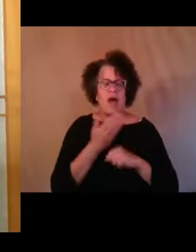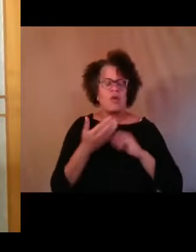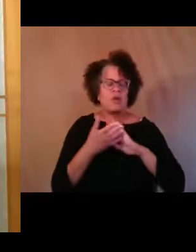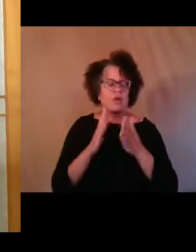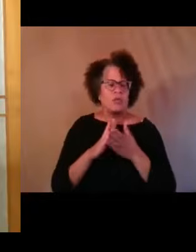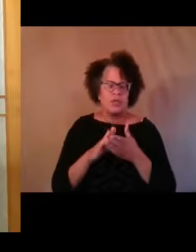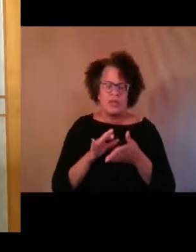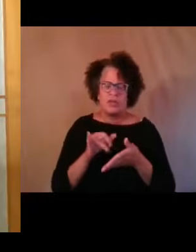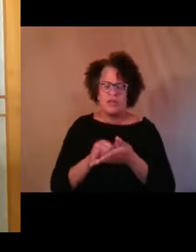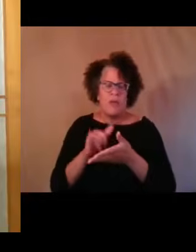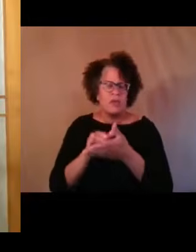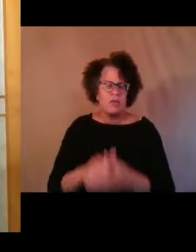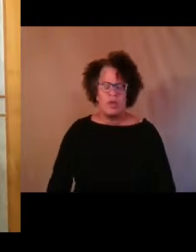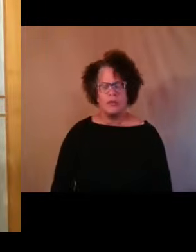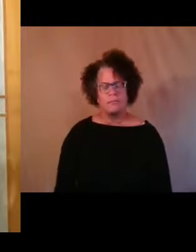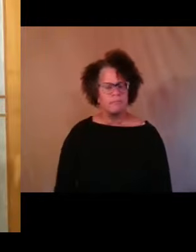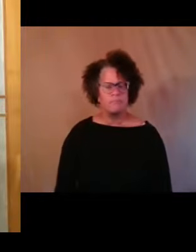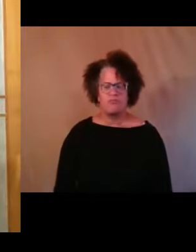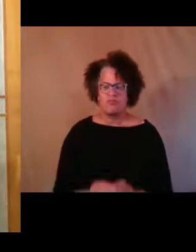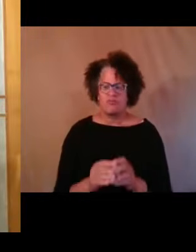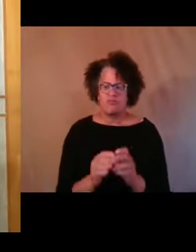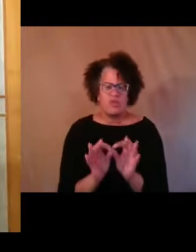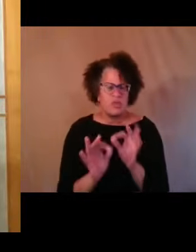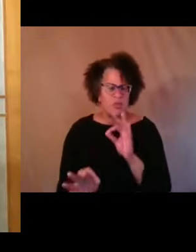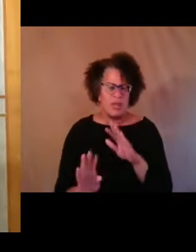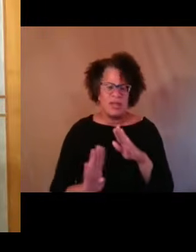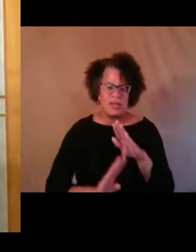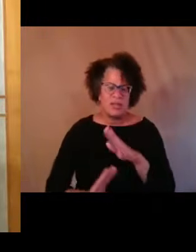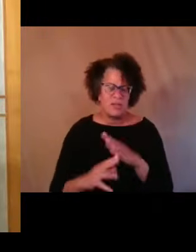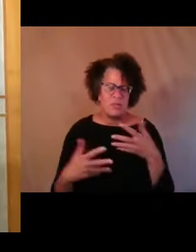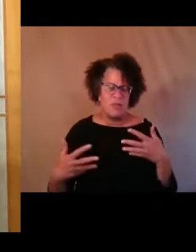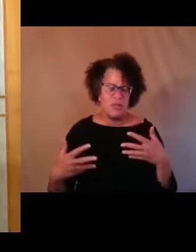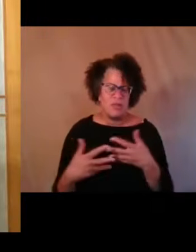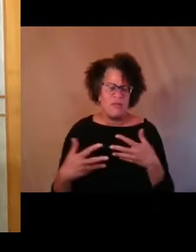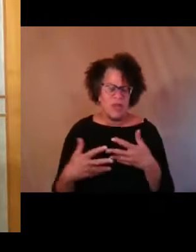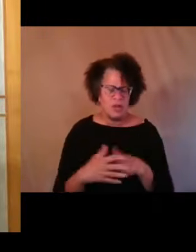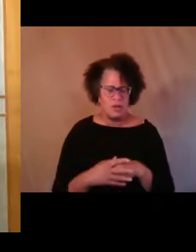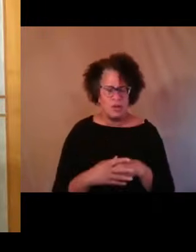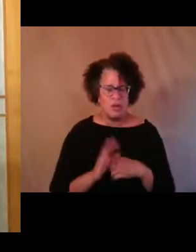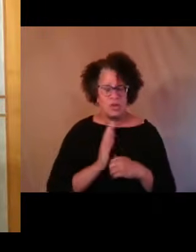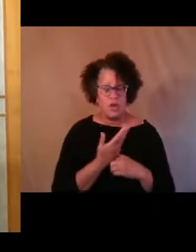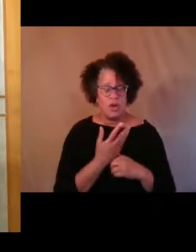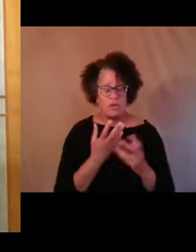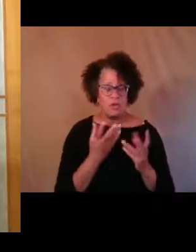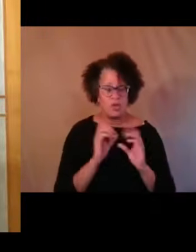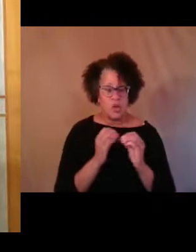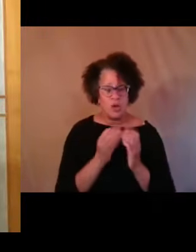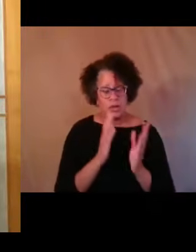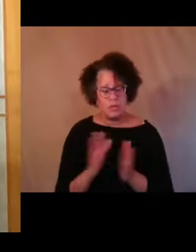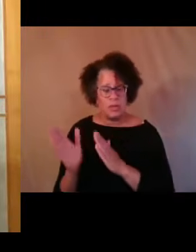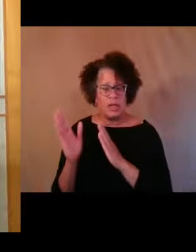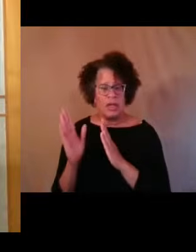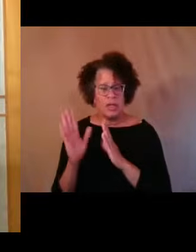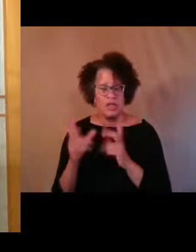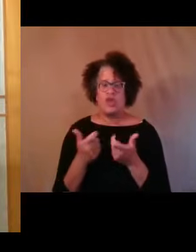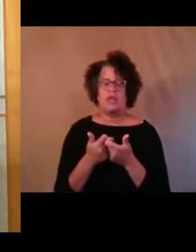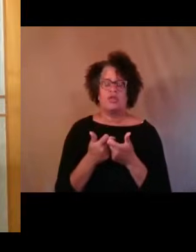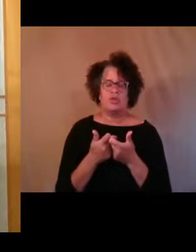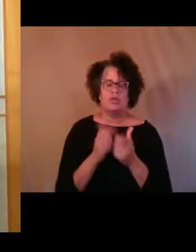It's just basic fear. So for us as organizers to respond to that, it's extremely difficult. Obviously, we get tired.